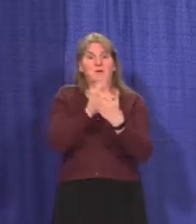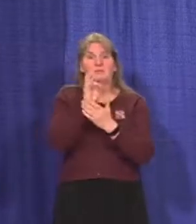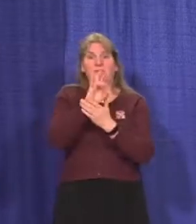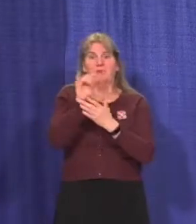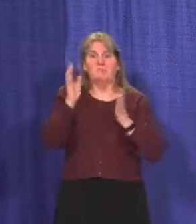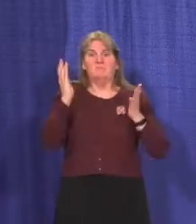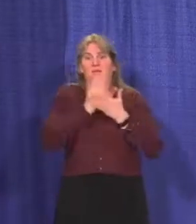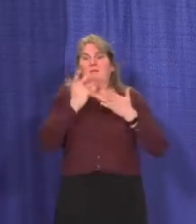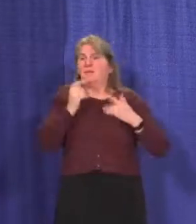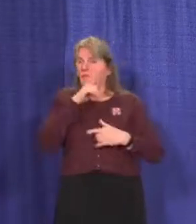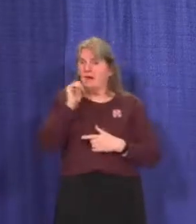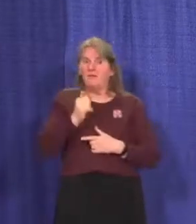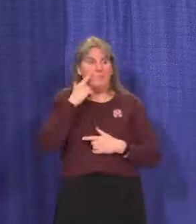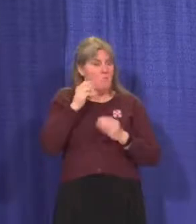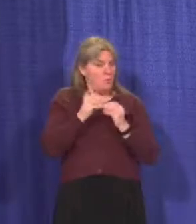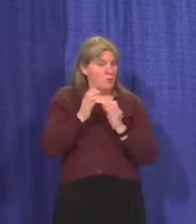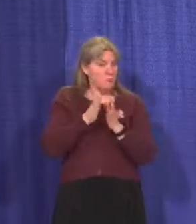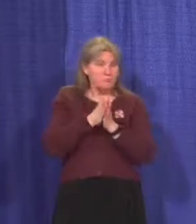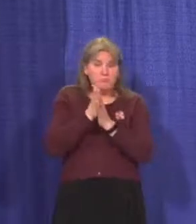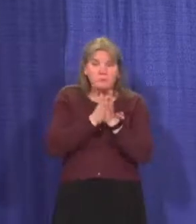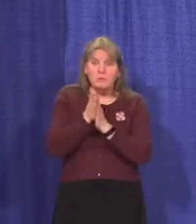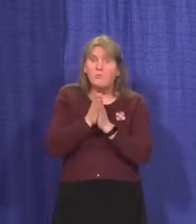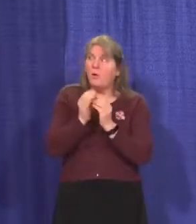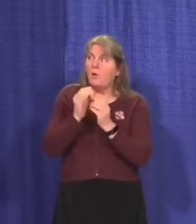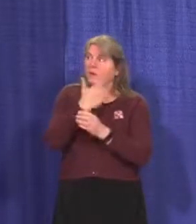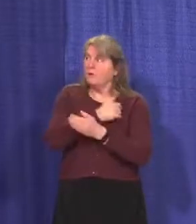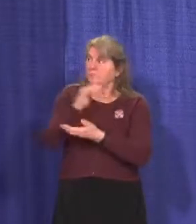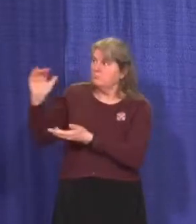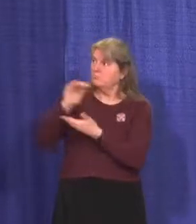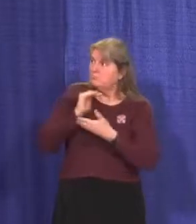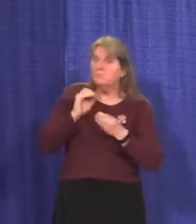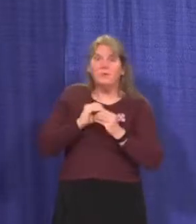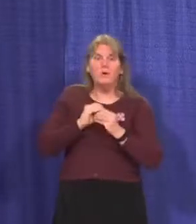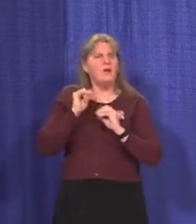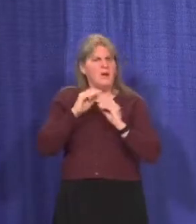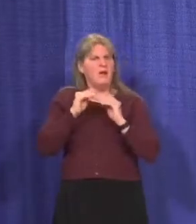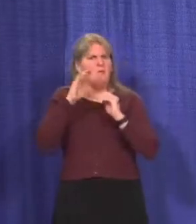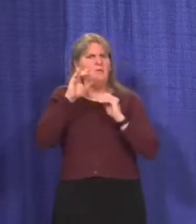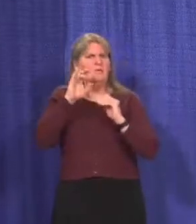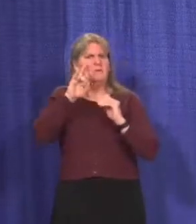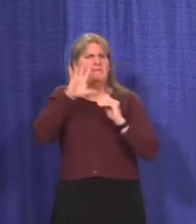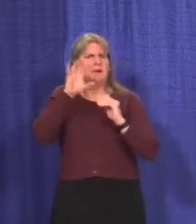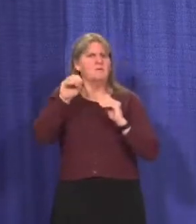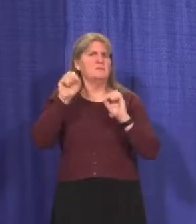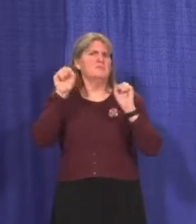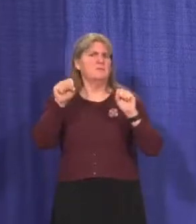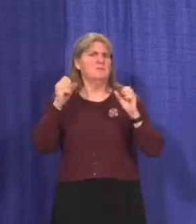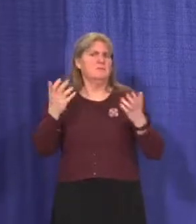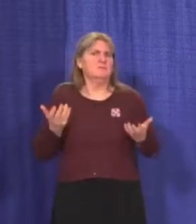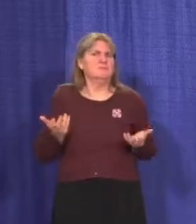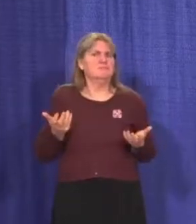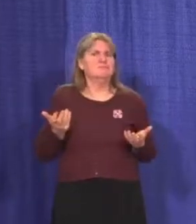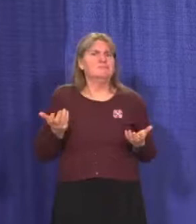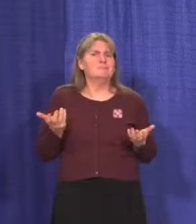have Morris vaccine supply in to the second quarter. I would imagine we can continue